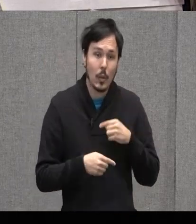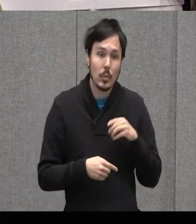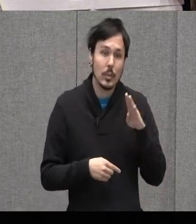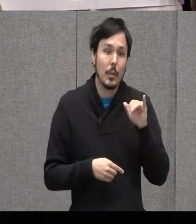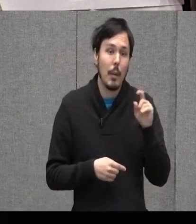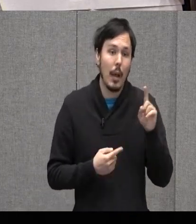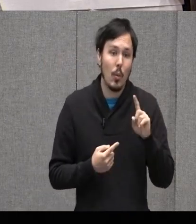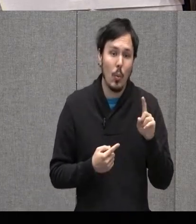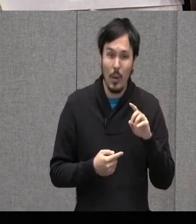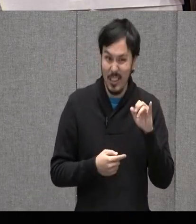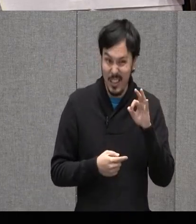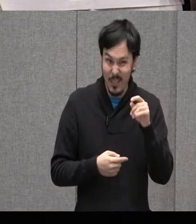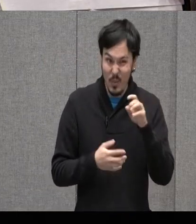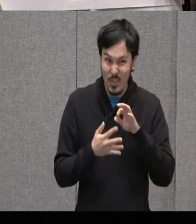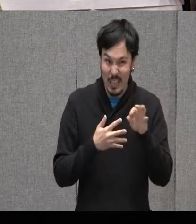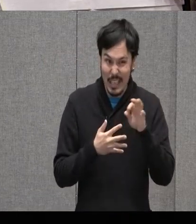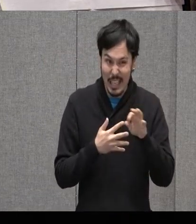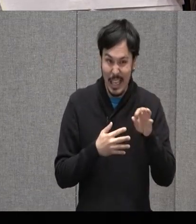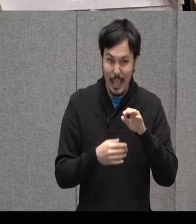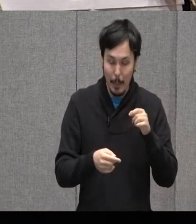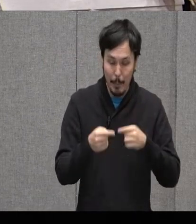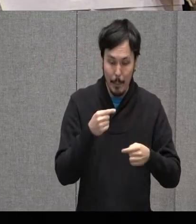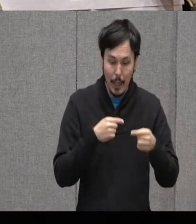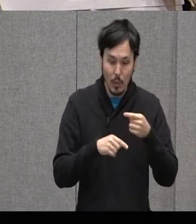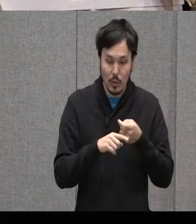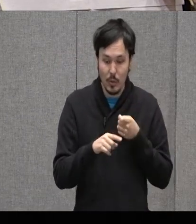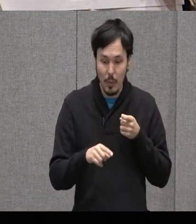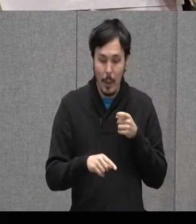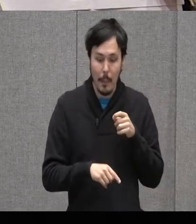Going backwards from a 10s decade number here.